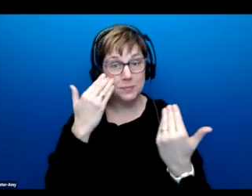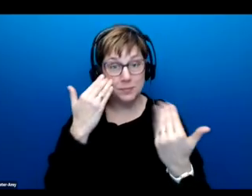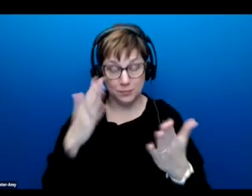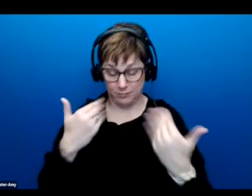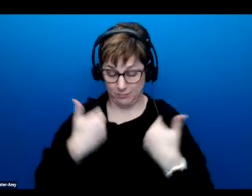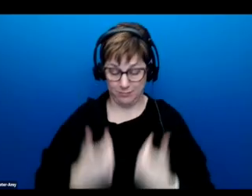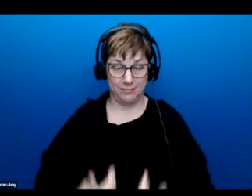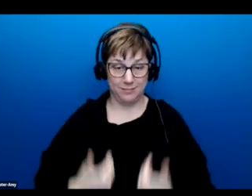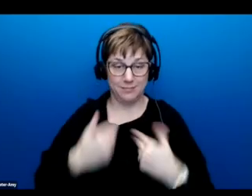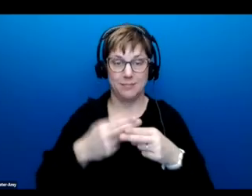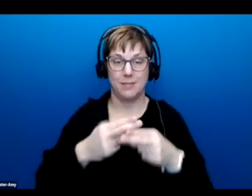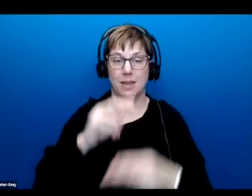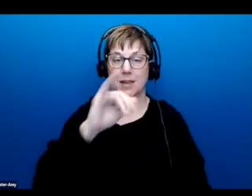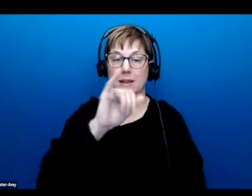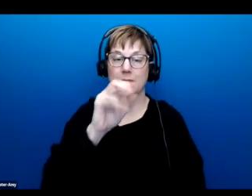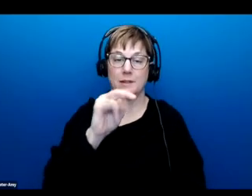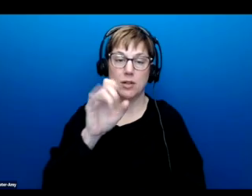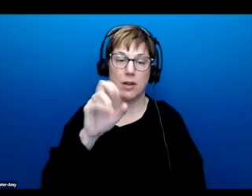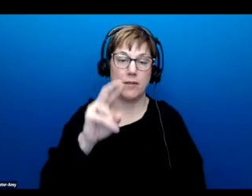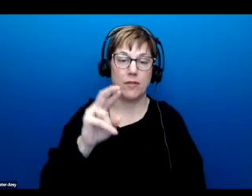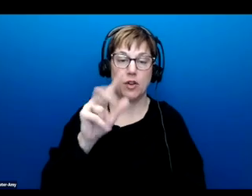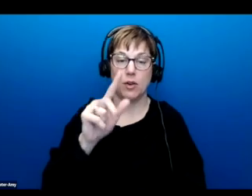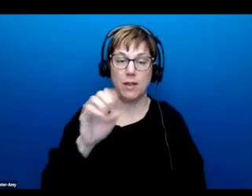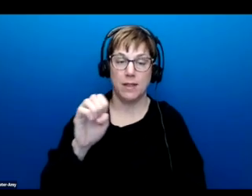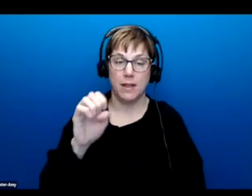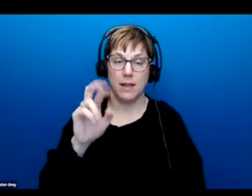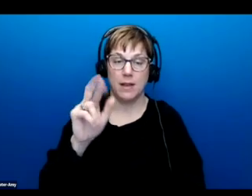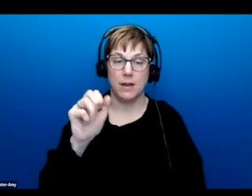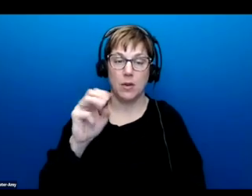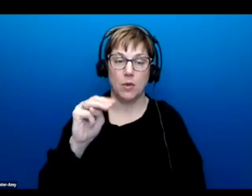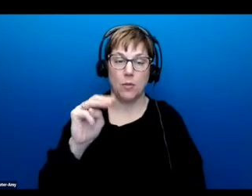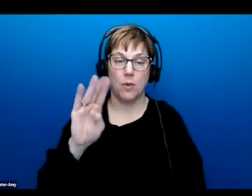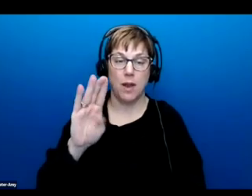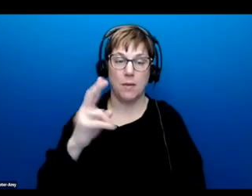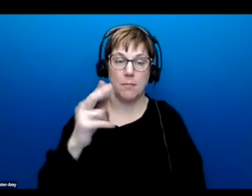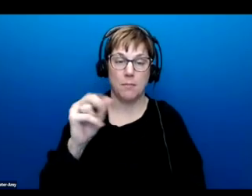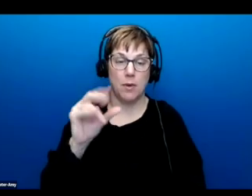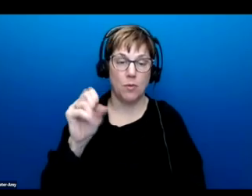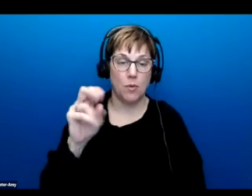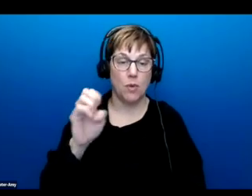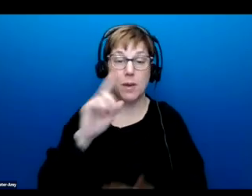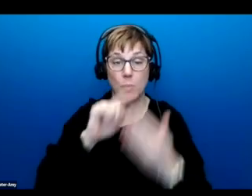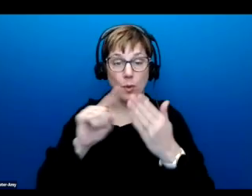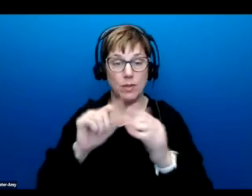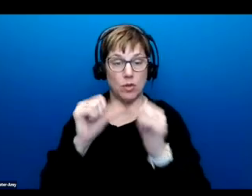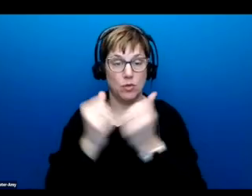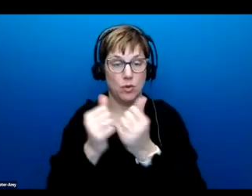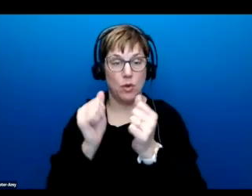my name is Jennifer Lee-Rambharose and I serve as a research associate II with the Lurie Institute,